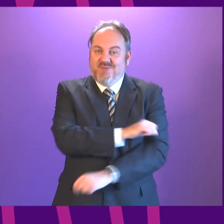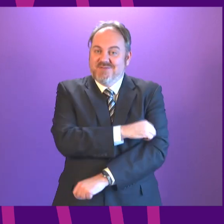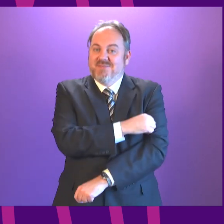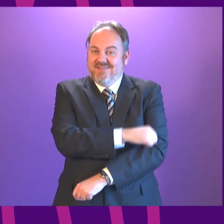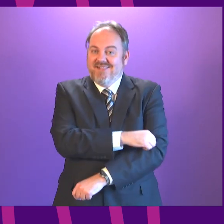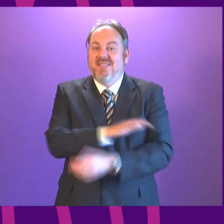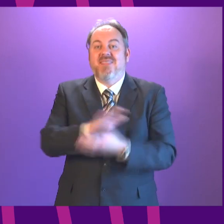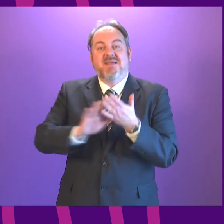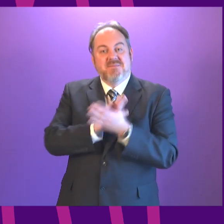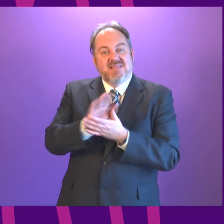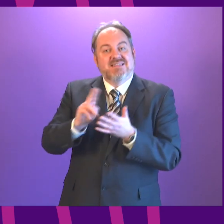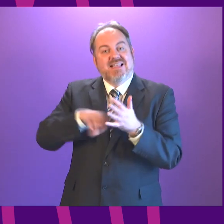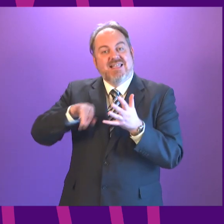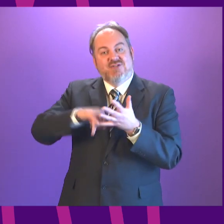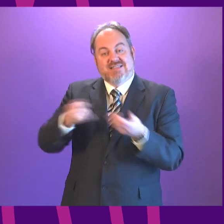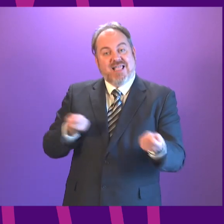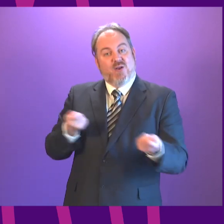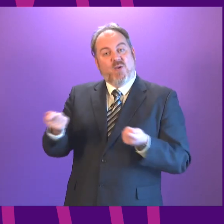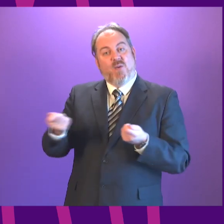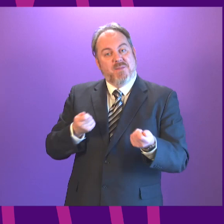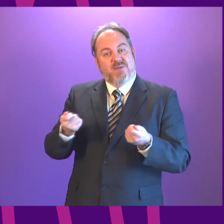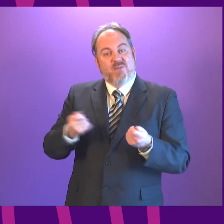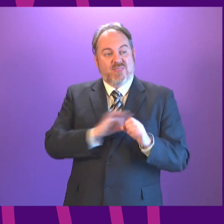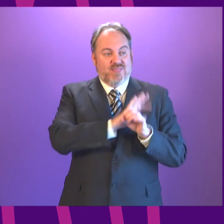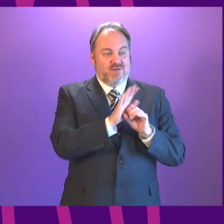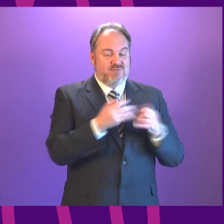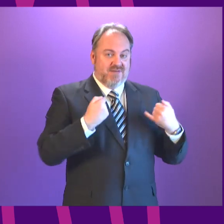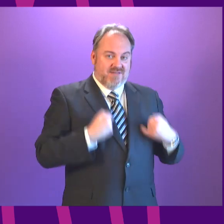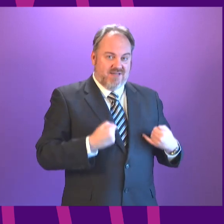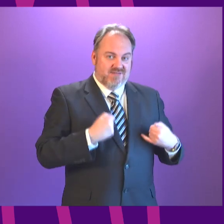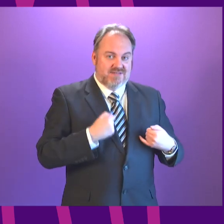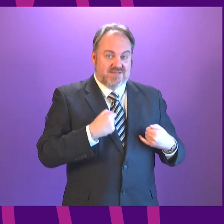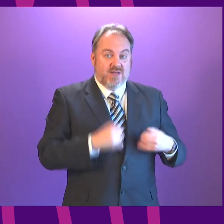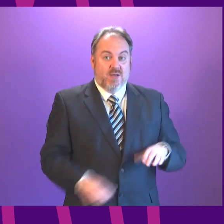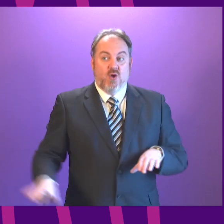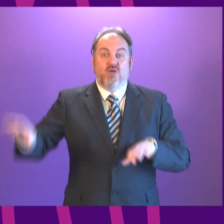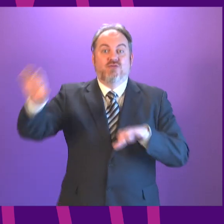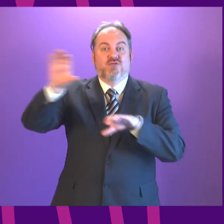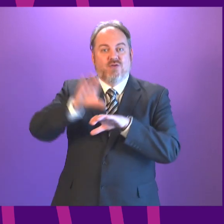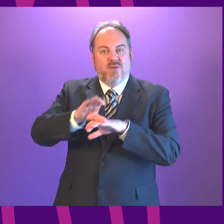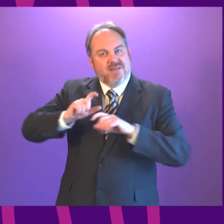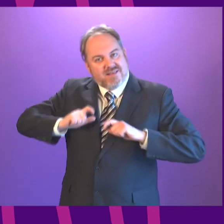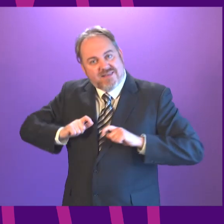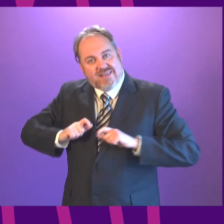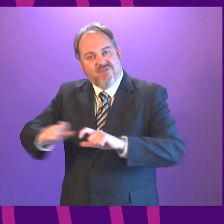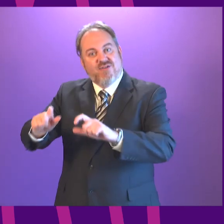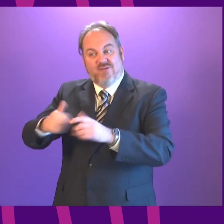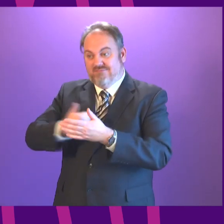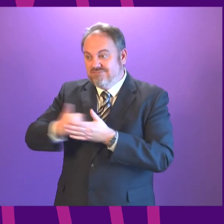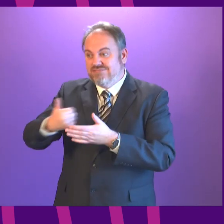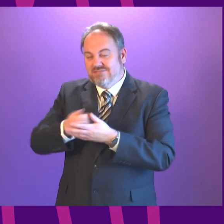NHS can cope with Covid patients but that, as it is doing that, it can continue to treat people with non-Covid conditions.